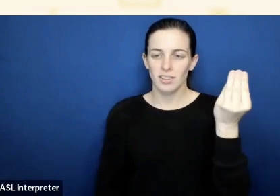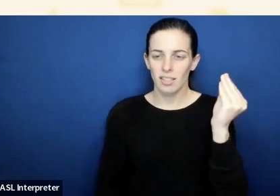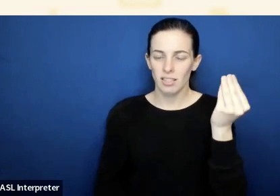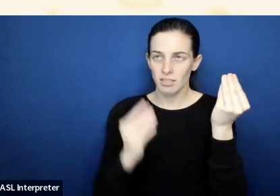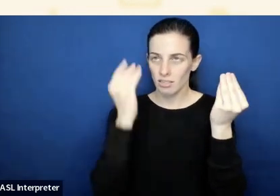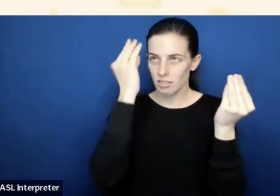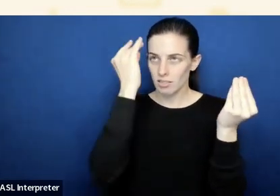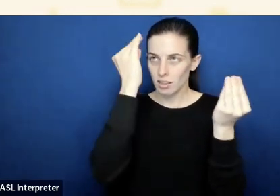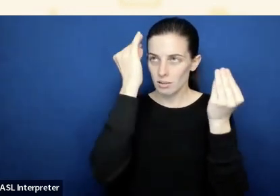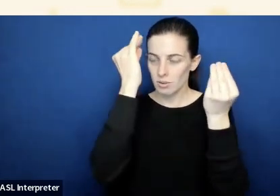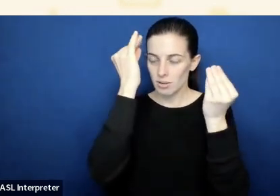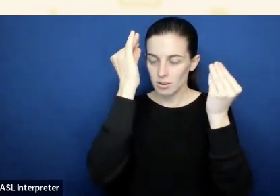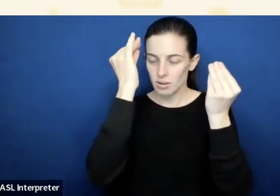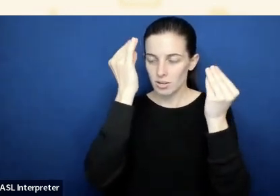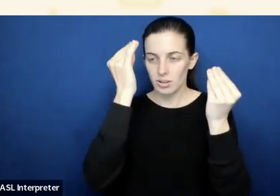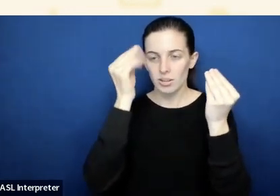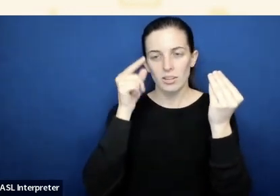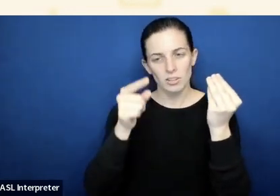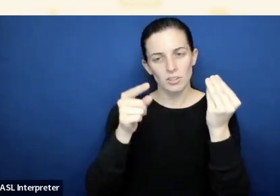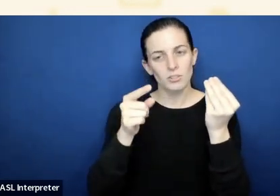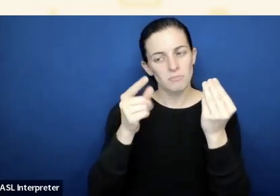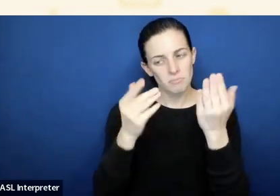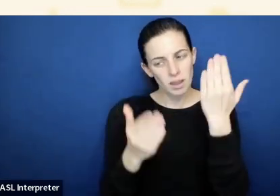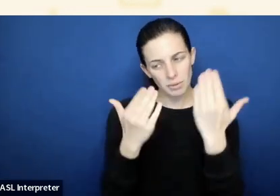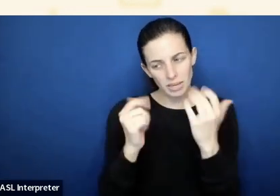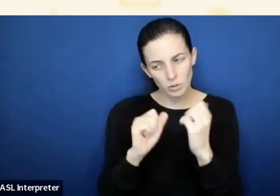And may it be a catalyst for a transformation